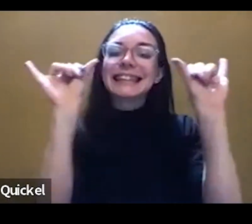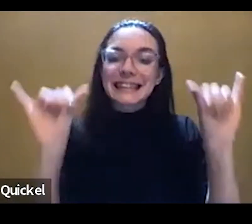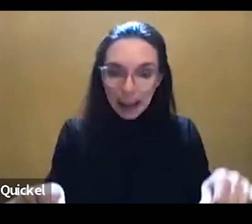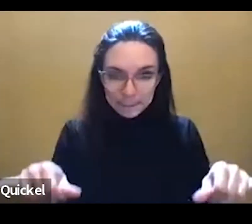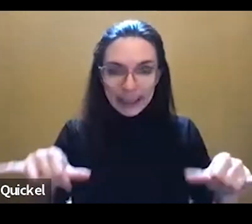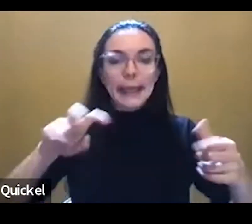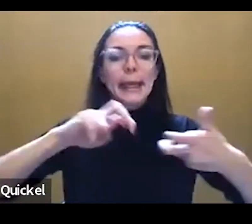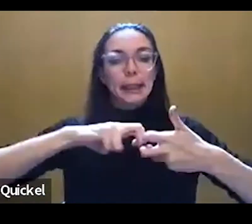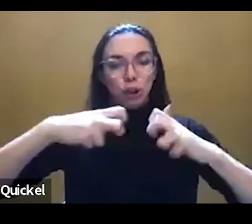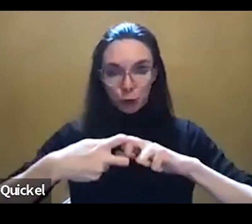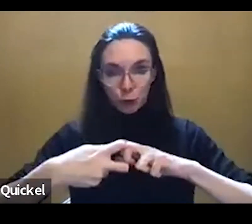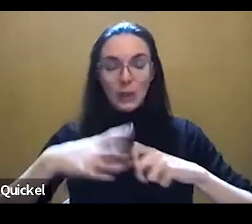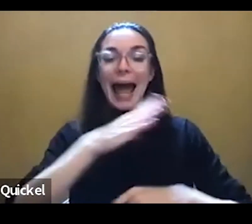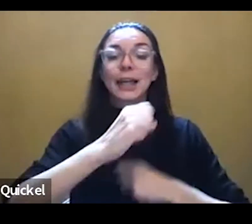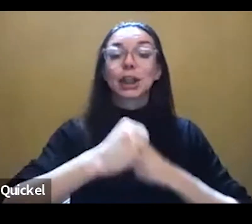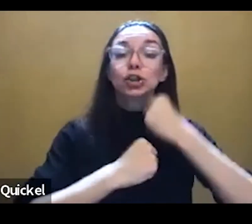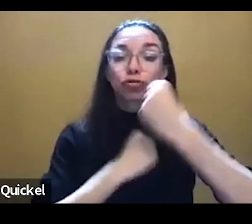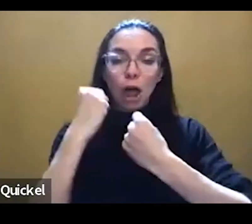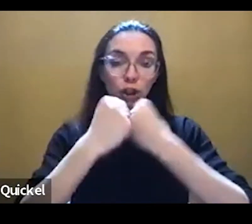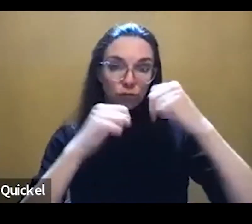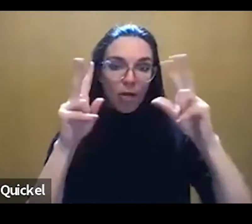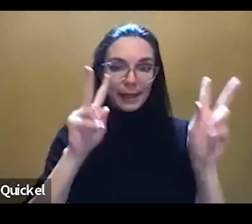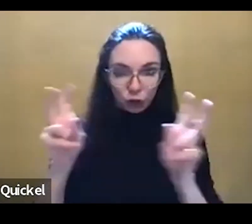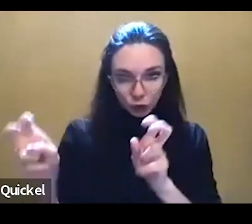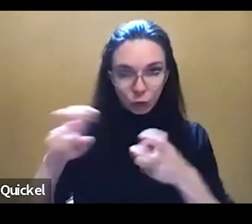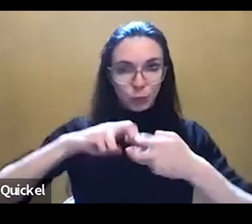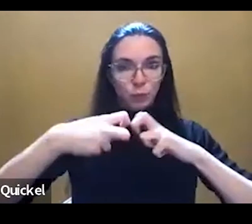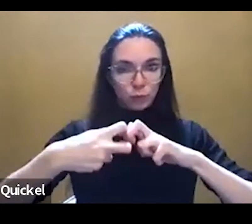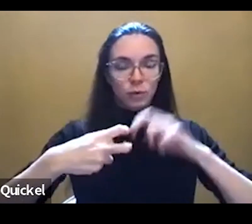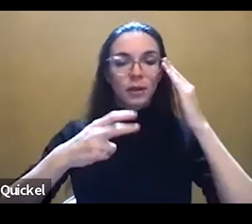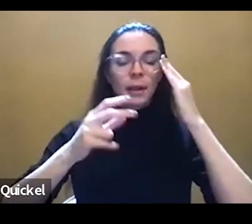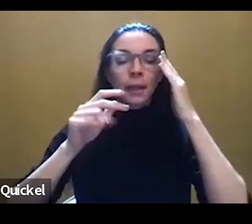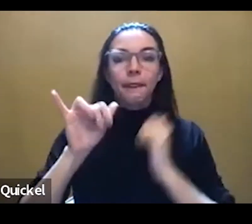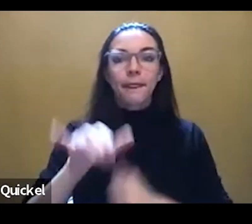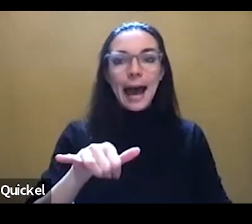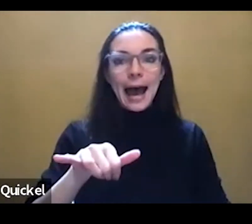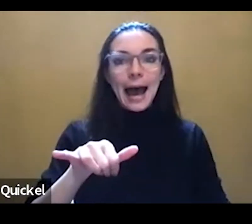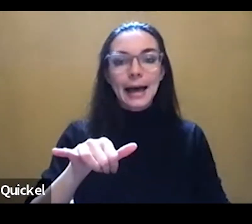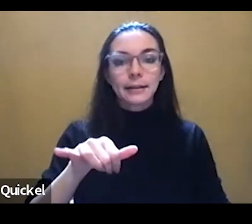systemic issue, a structural issue that needs greater